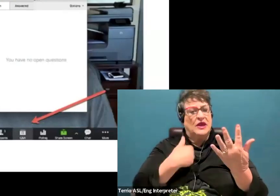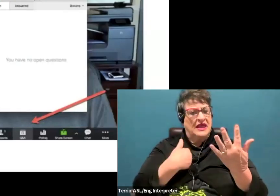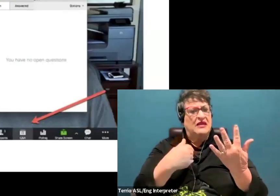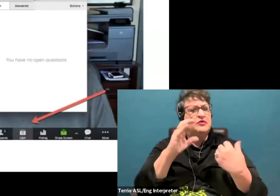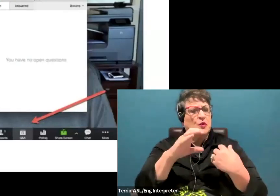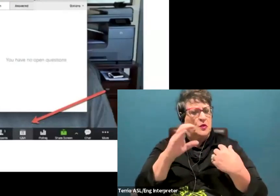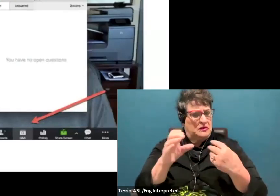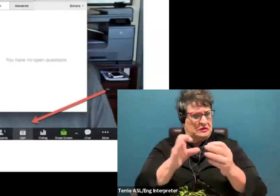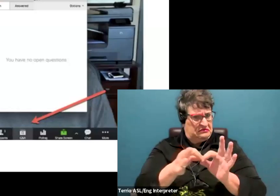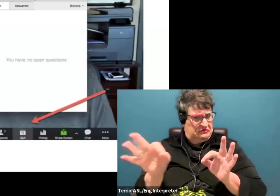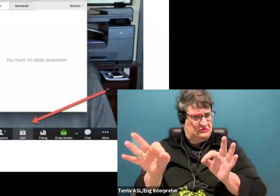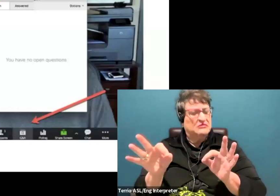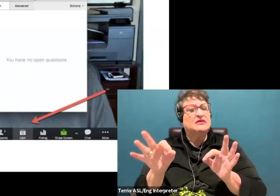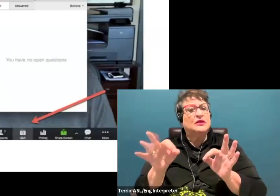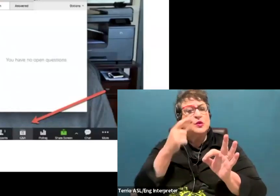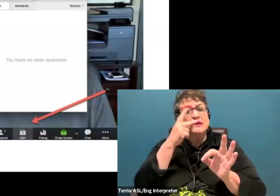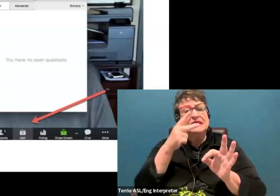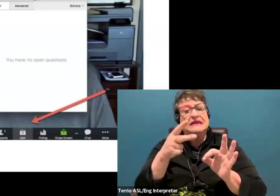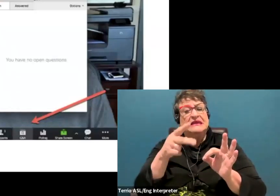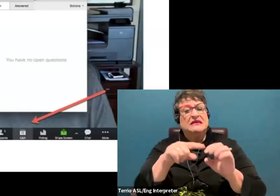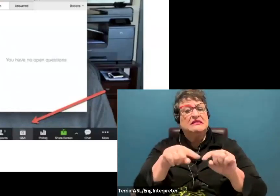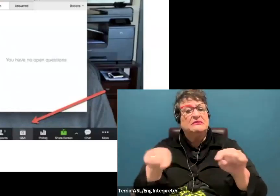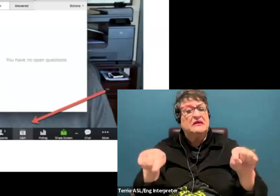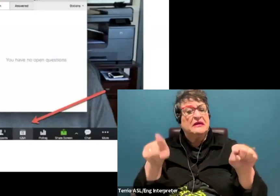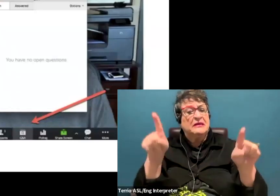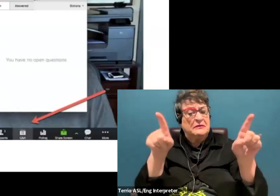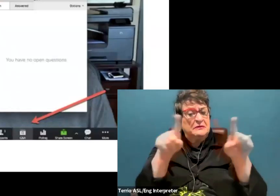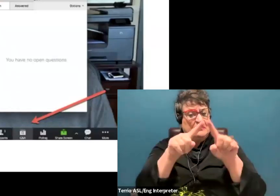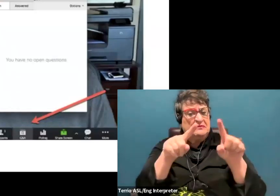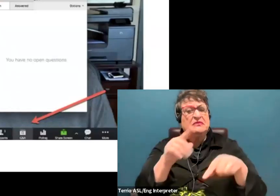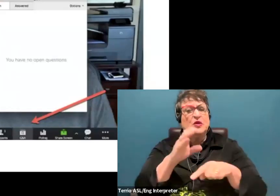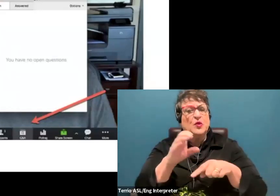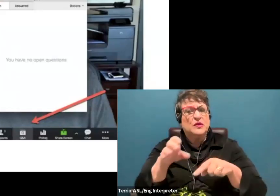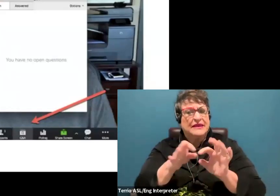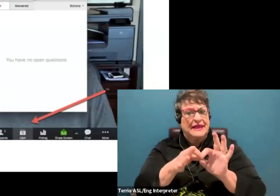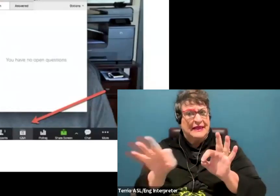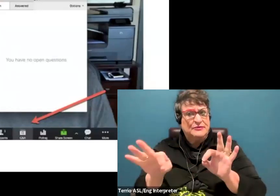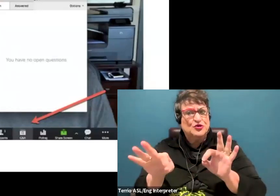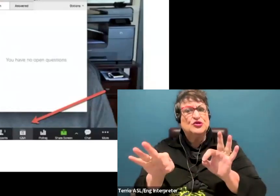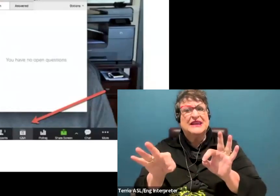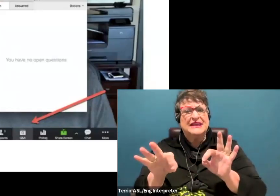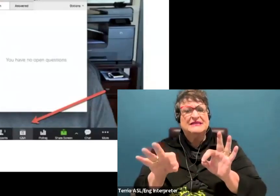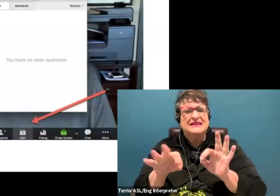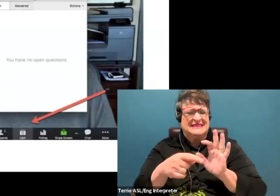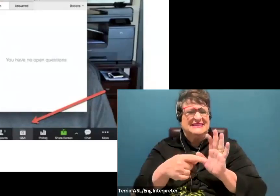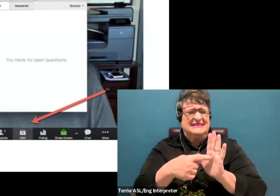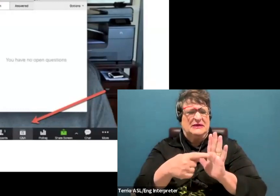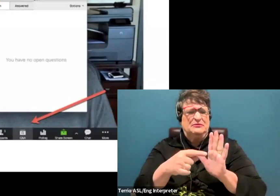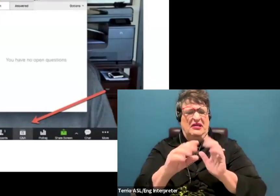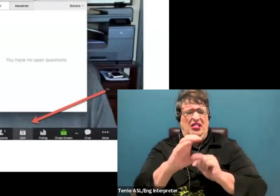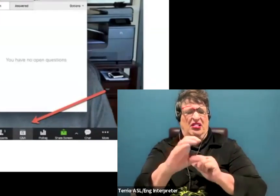At the bottom, you should see a closed captioning symbol. We also we'd prefer if you